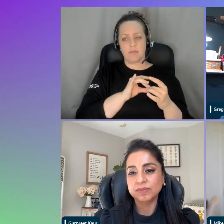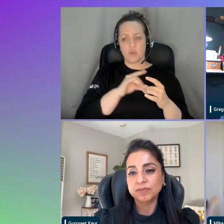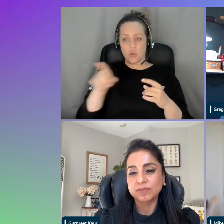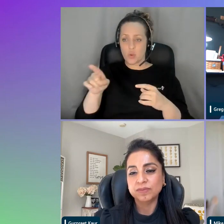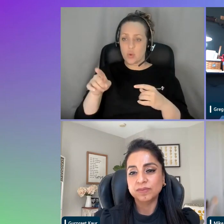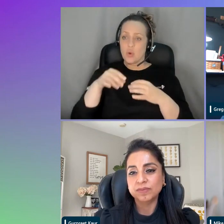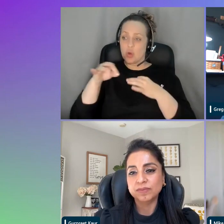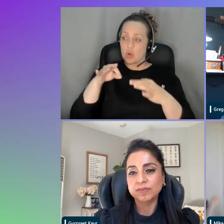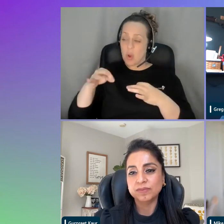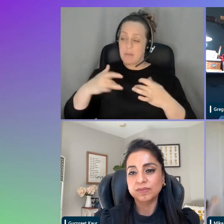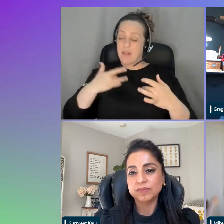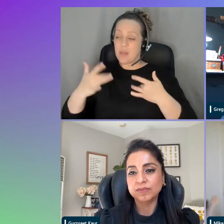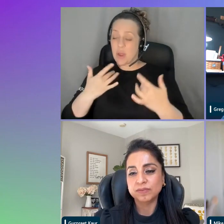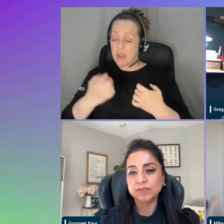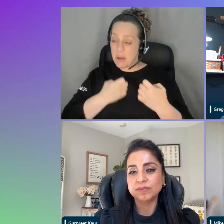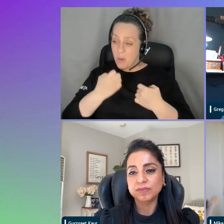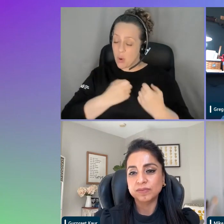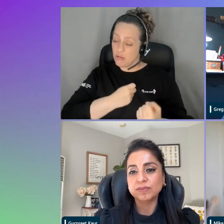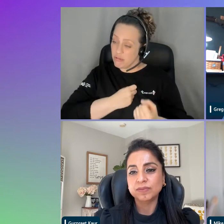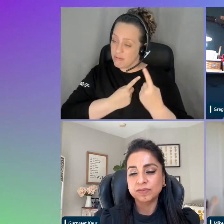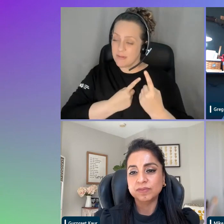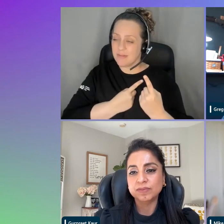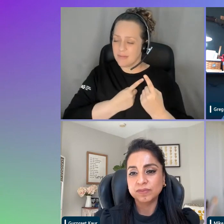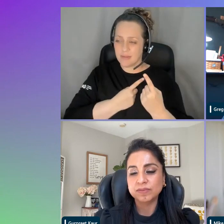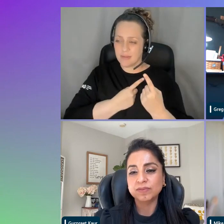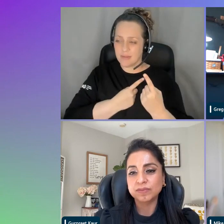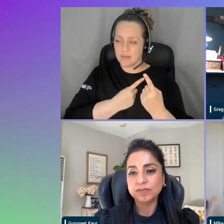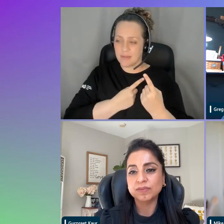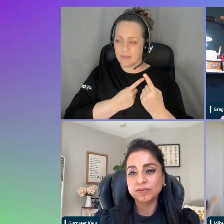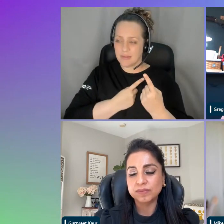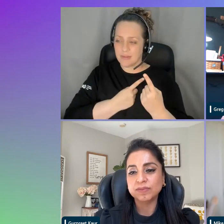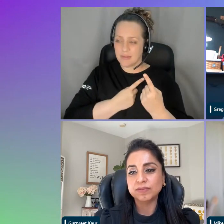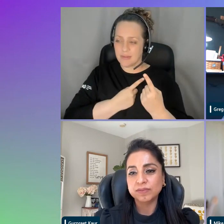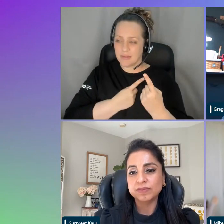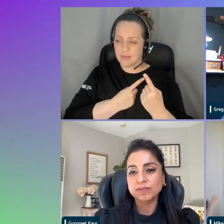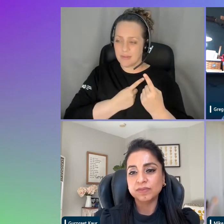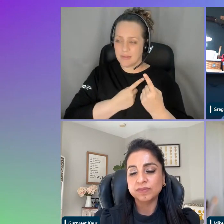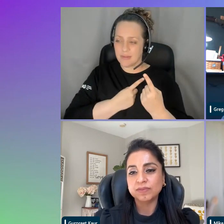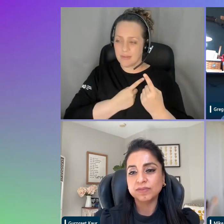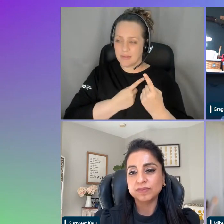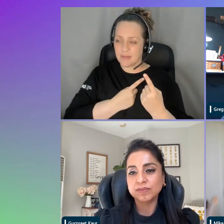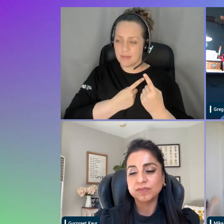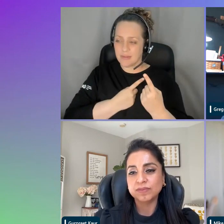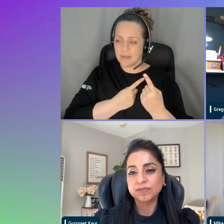as being enthusiastic and emotional and just really bound into that. But now let's let's dig down into the magic, right?